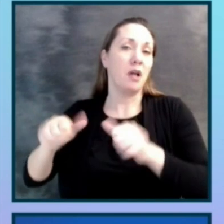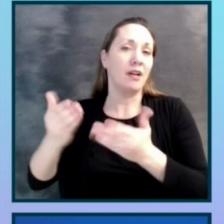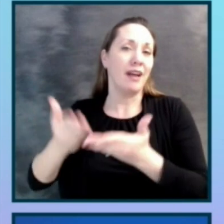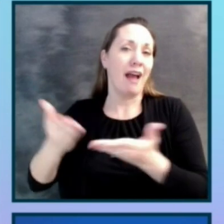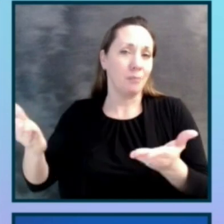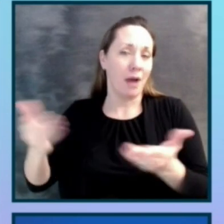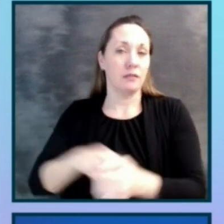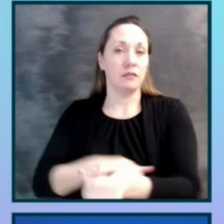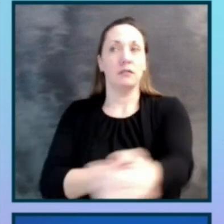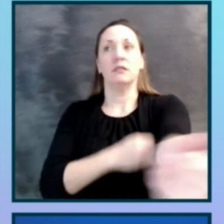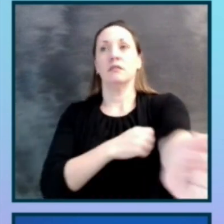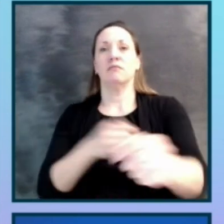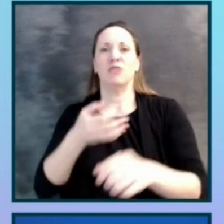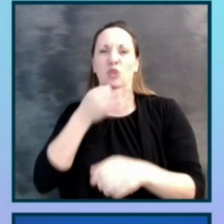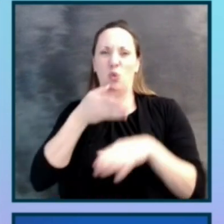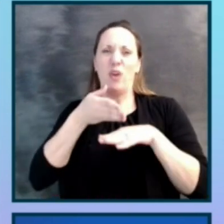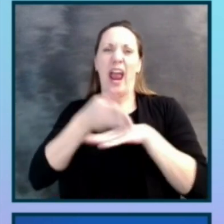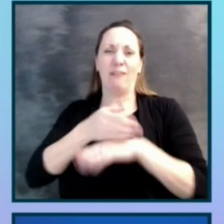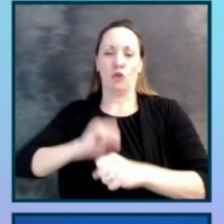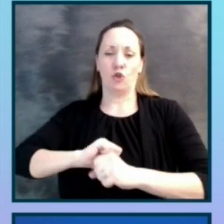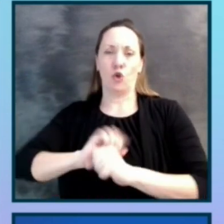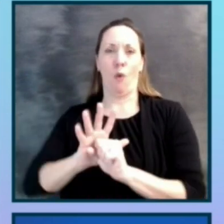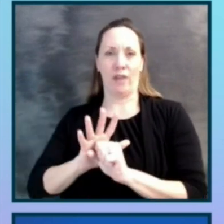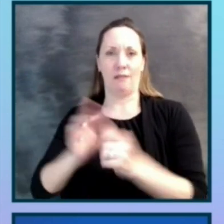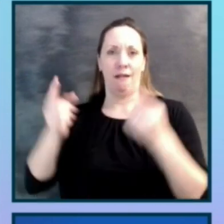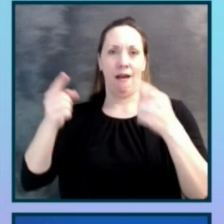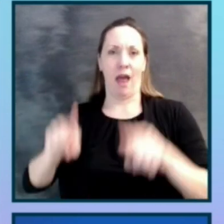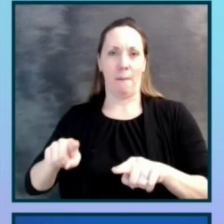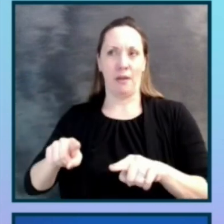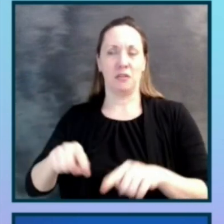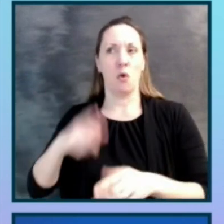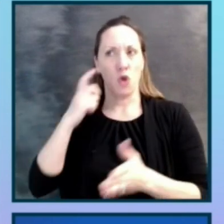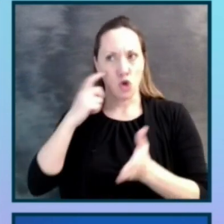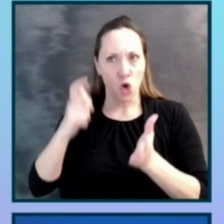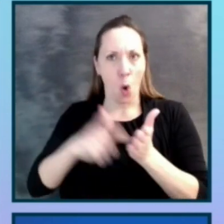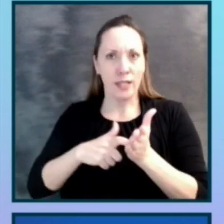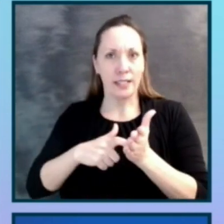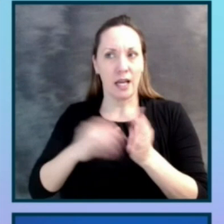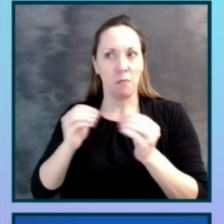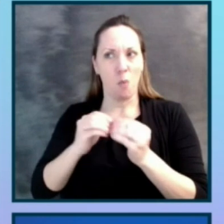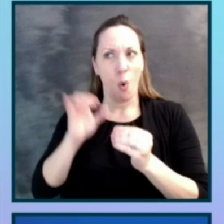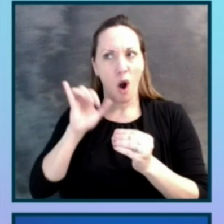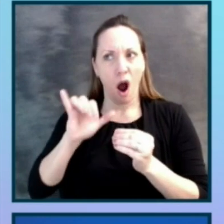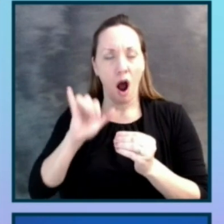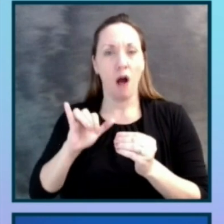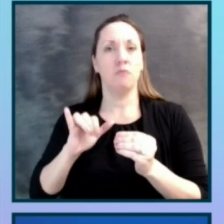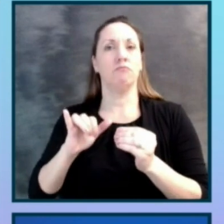So clearly they're seeing a massive customer demand. And one other indication is also that USPS,